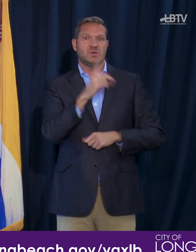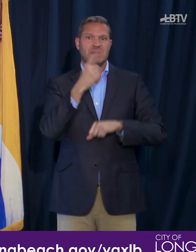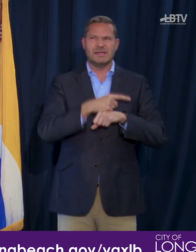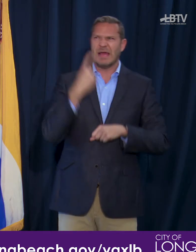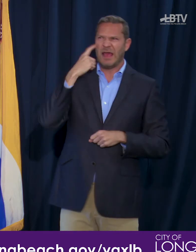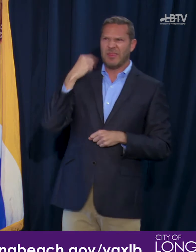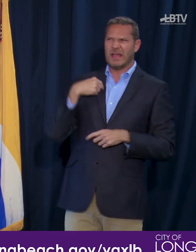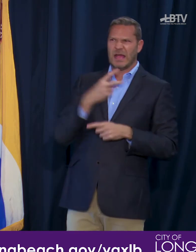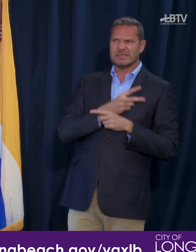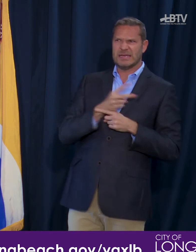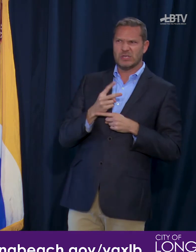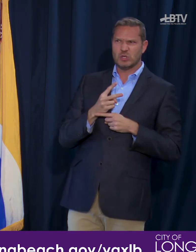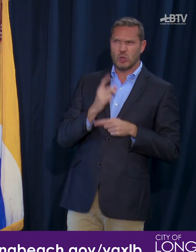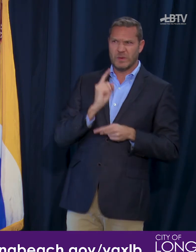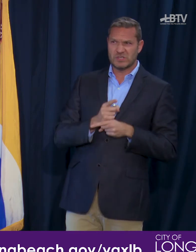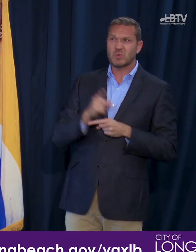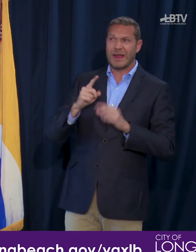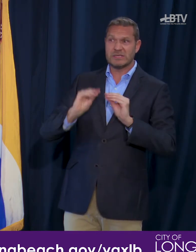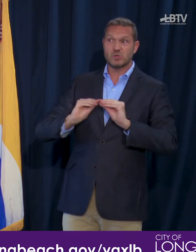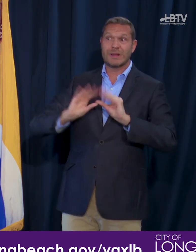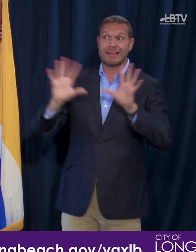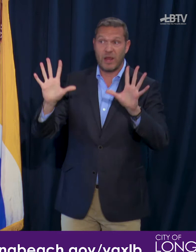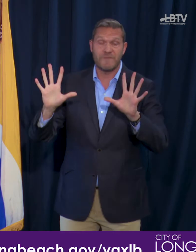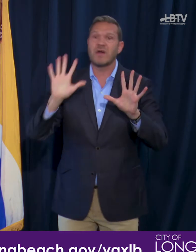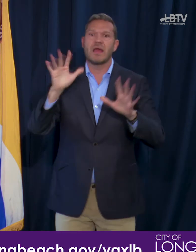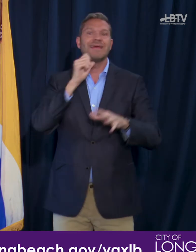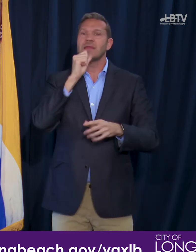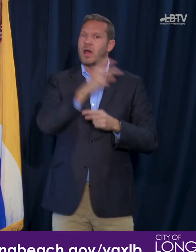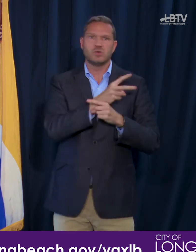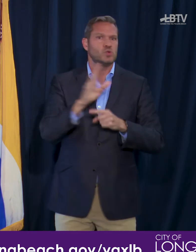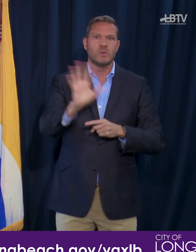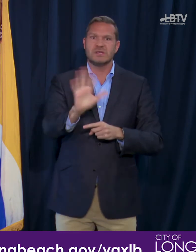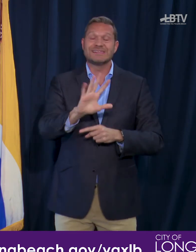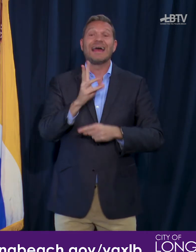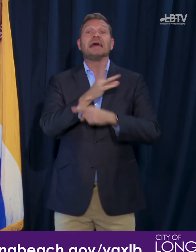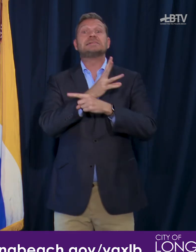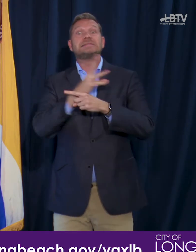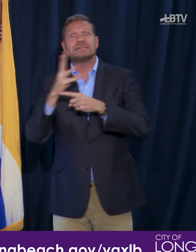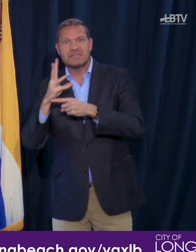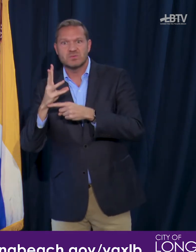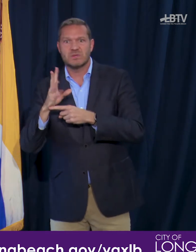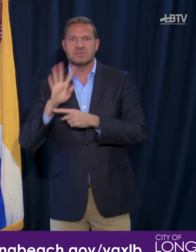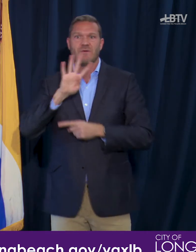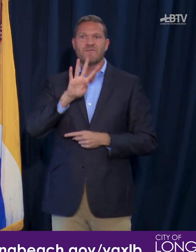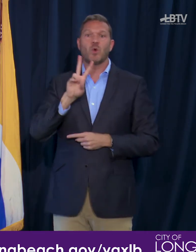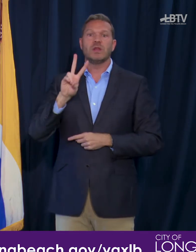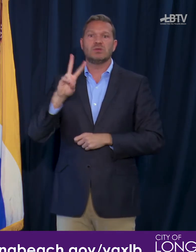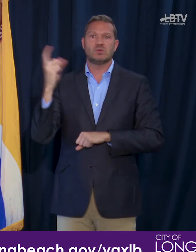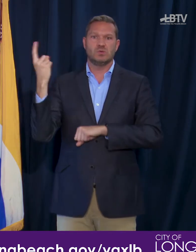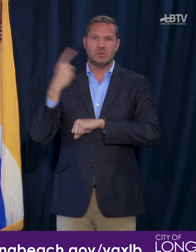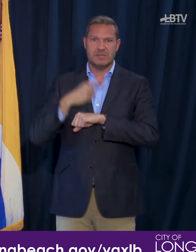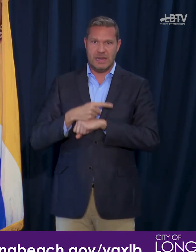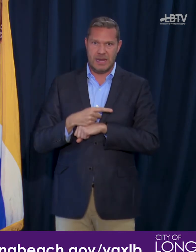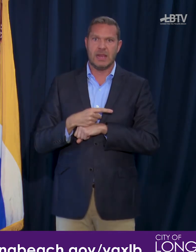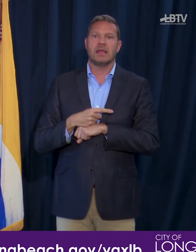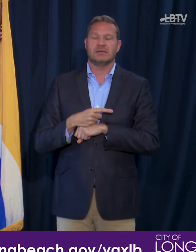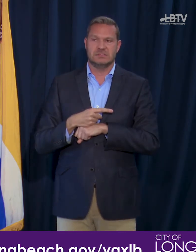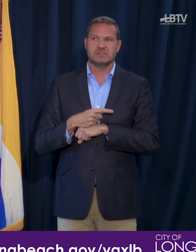I just want to clarify, it's 6 weeks. Just to make sure that we're, that we're clear on that. So I want to clarify what I said and that Kelly corrected it.